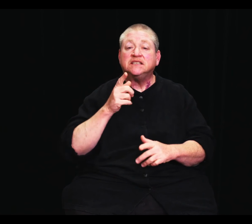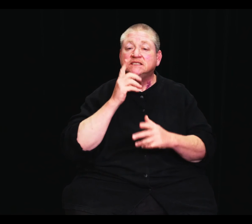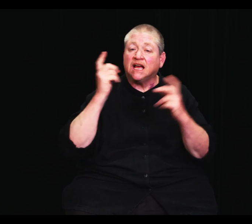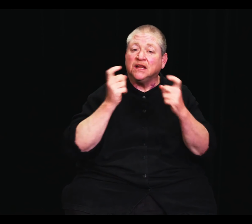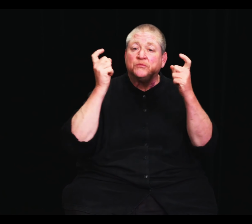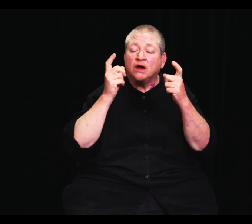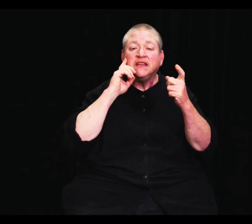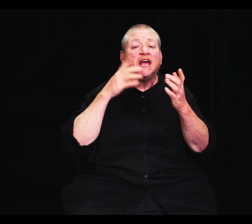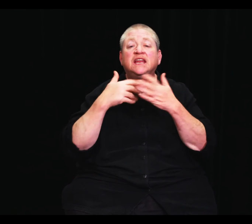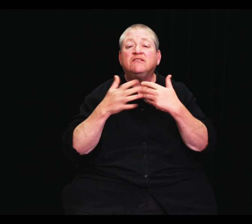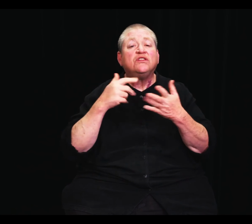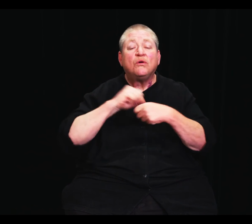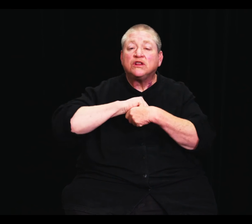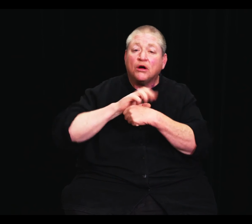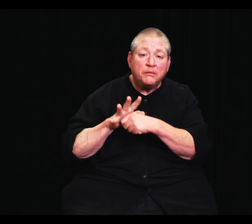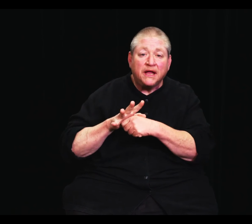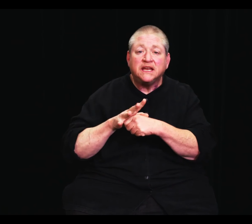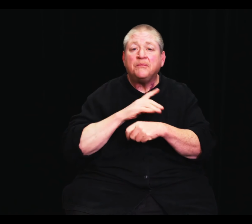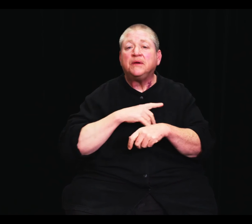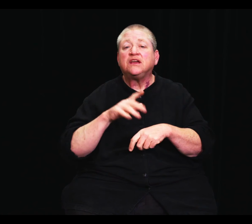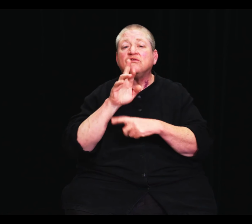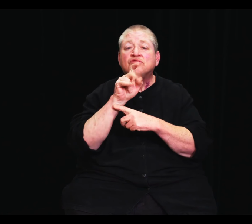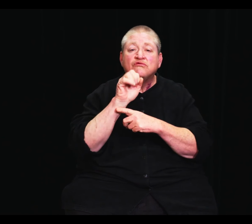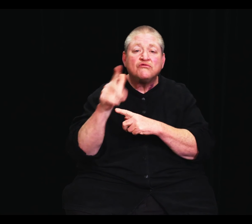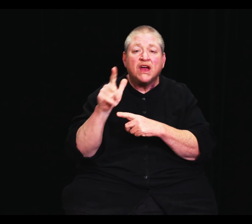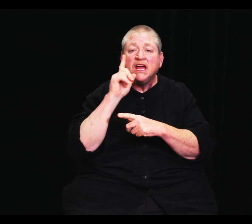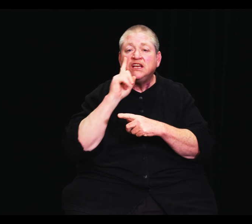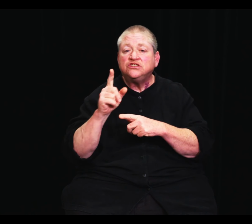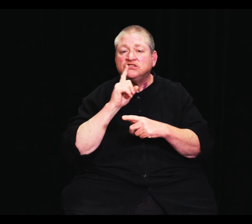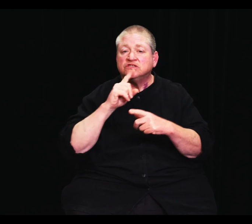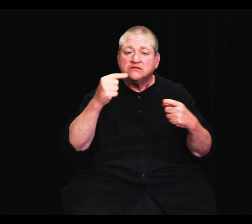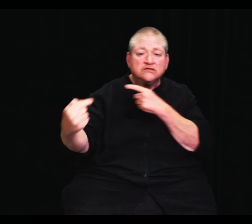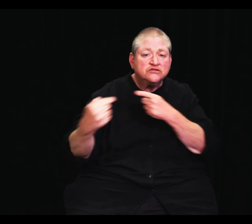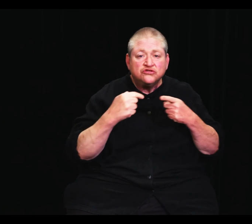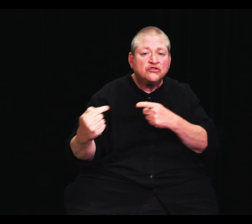to address this class that will go down into history. And I stand before you all today with hope